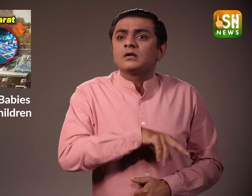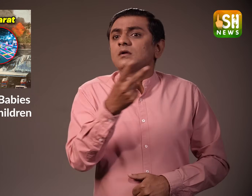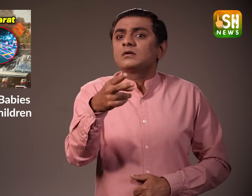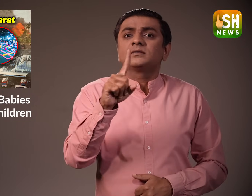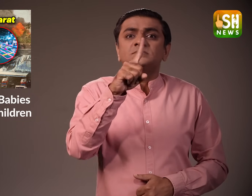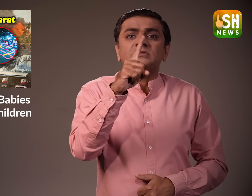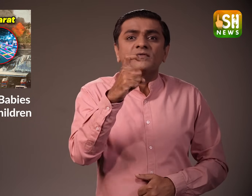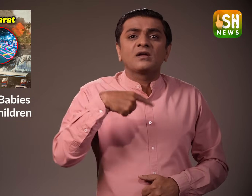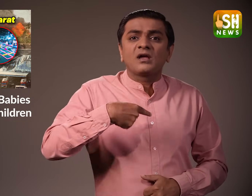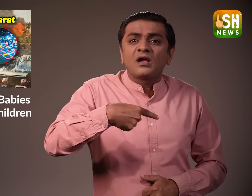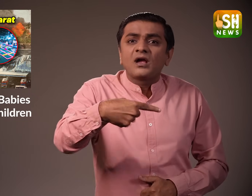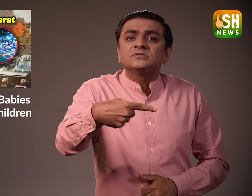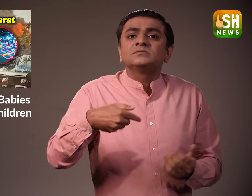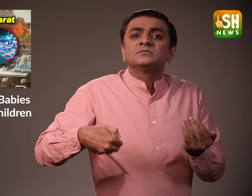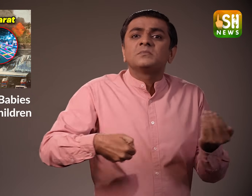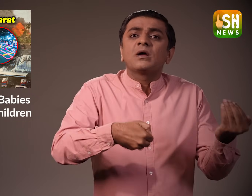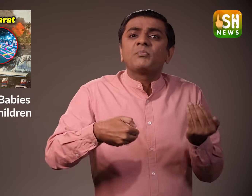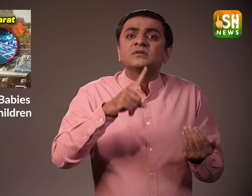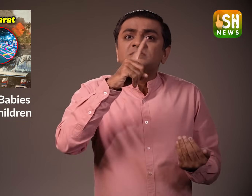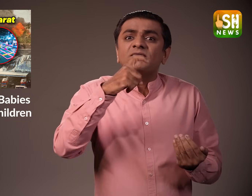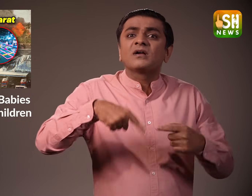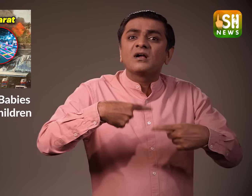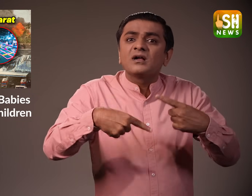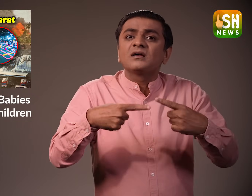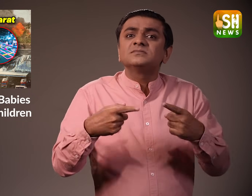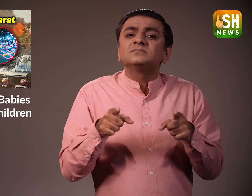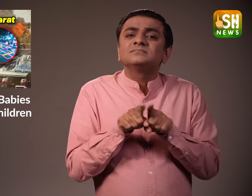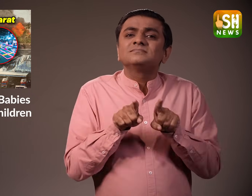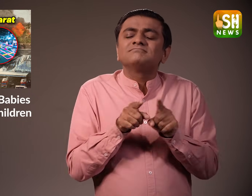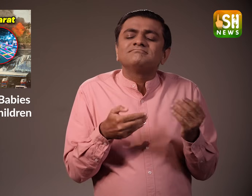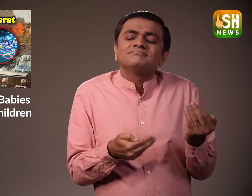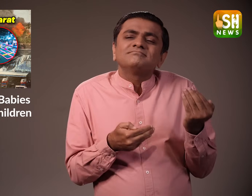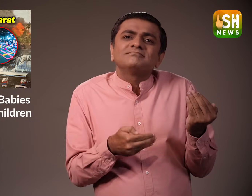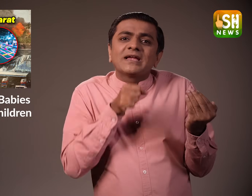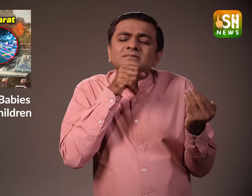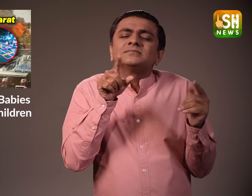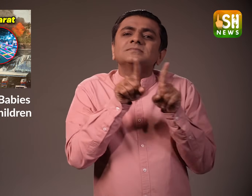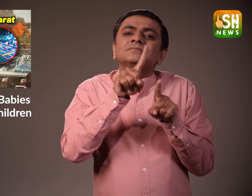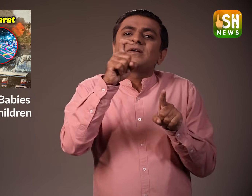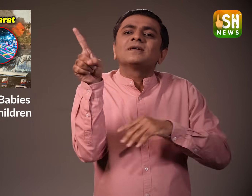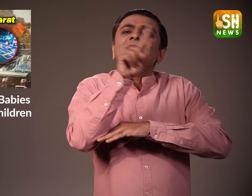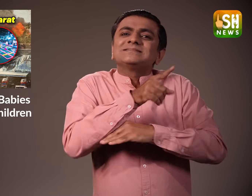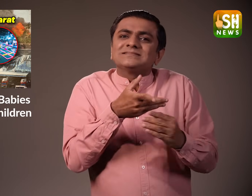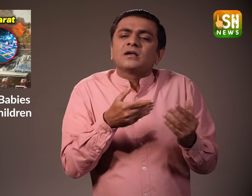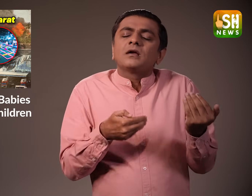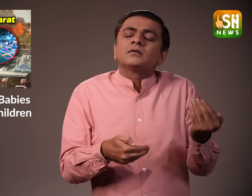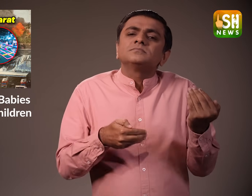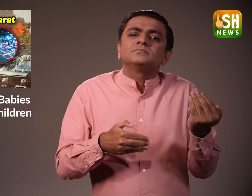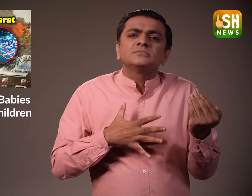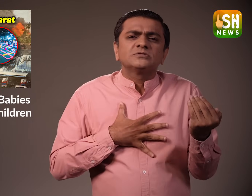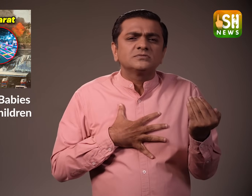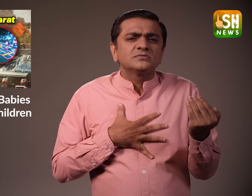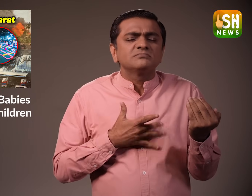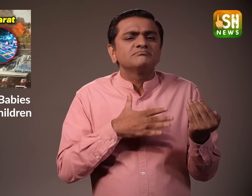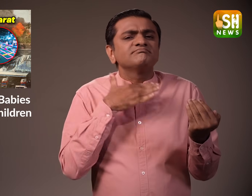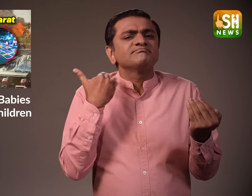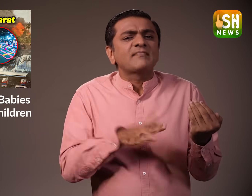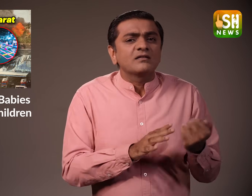And the oldest to die was just 17 days old.